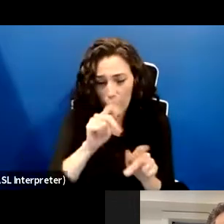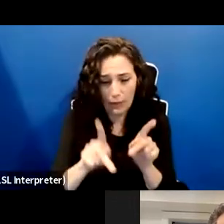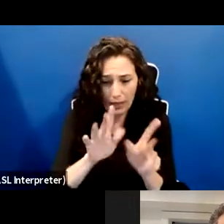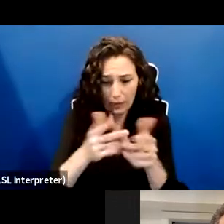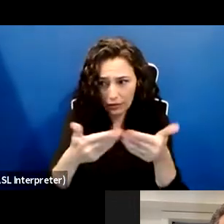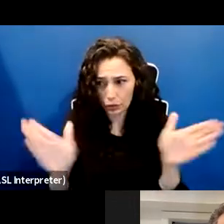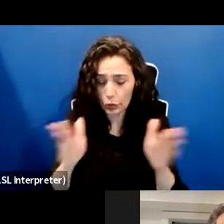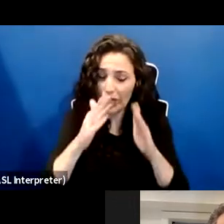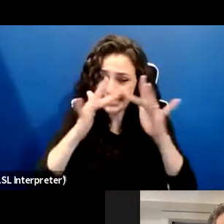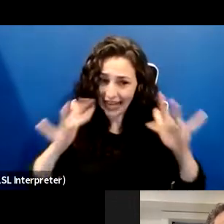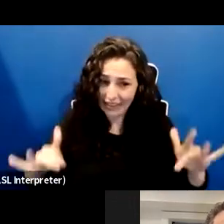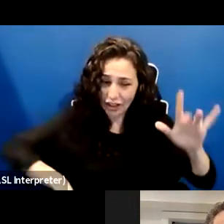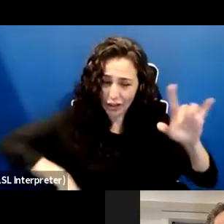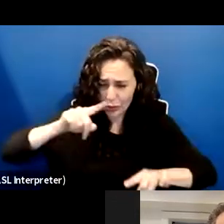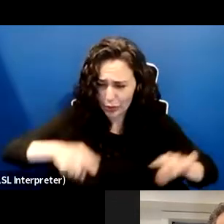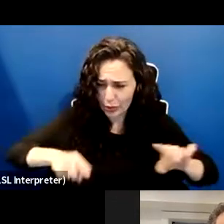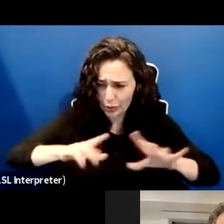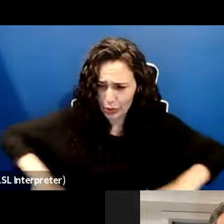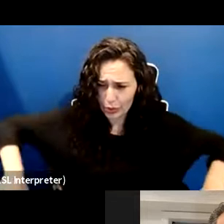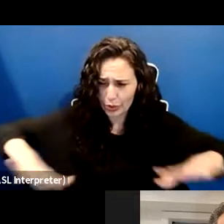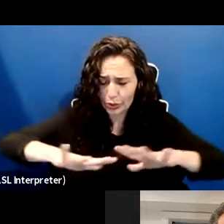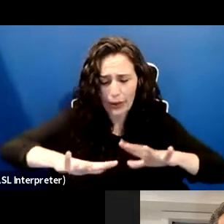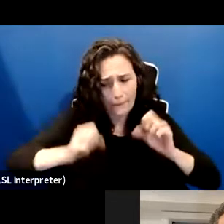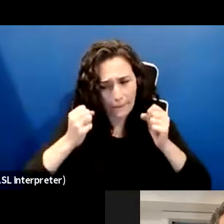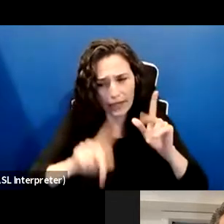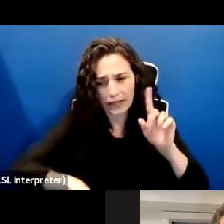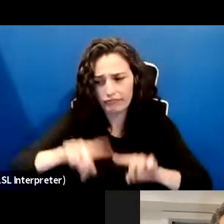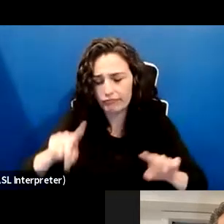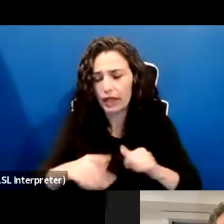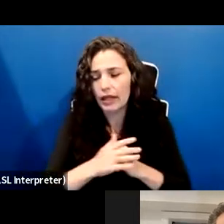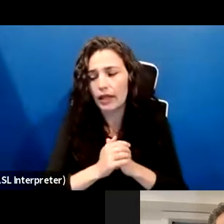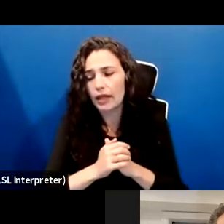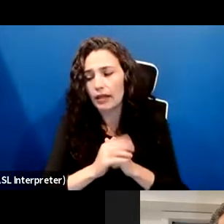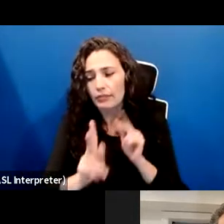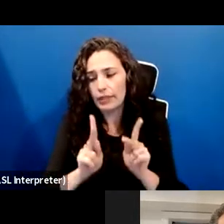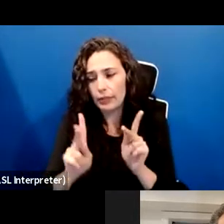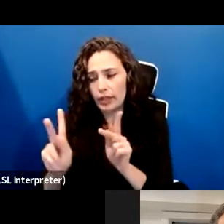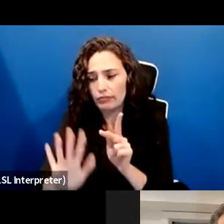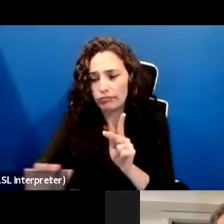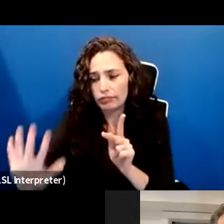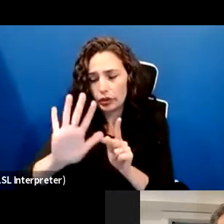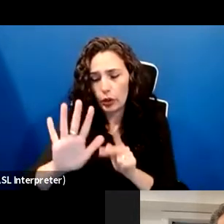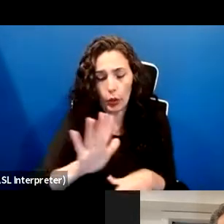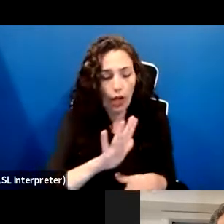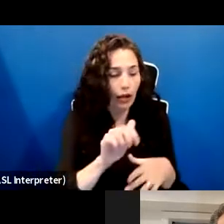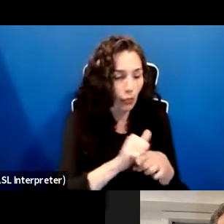So, you know, practicing medicine, and learning that diversity, learning how to be respectful and,